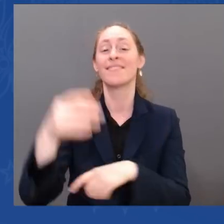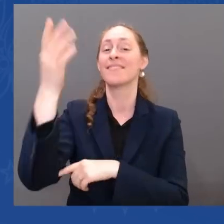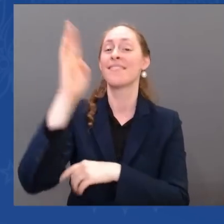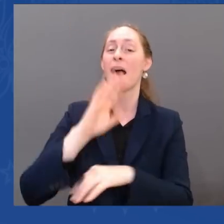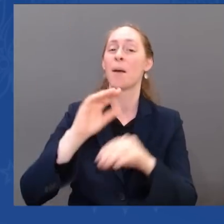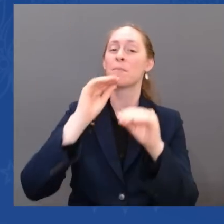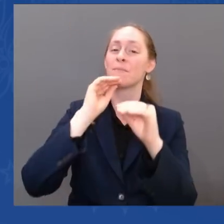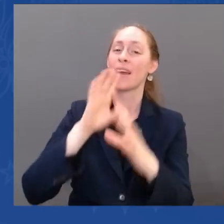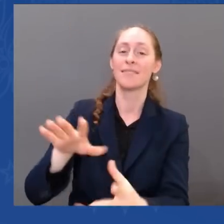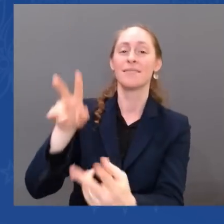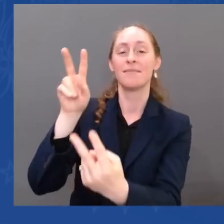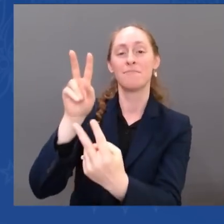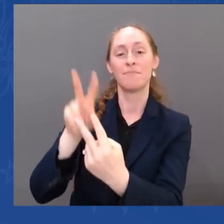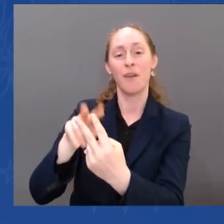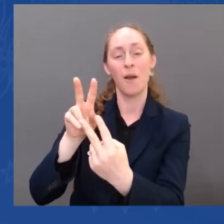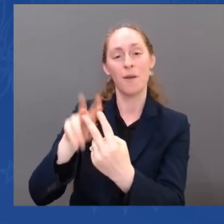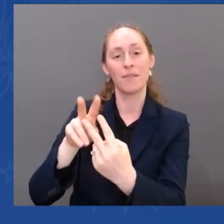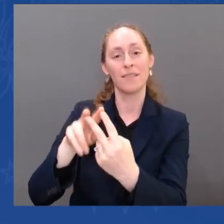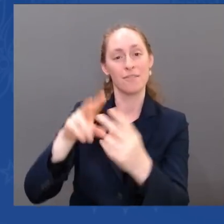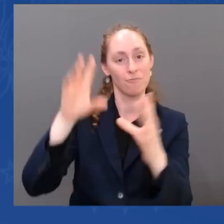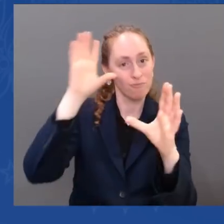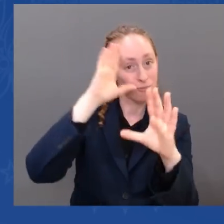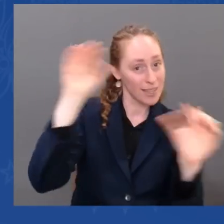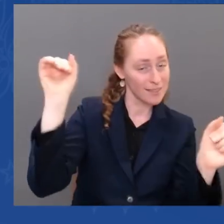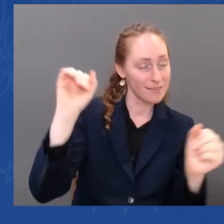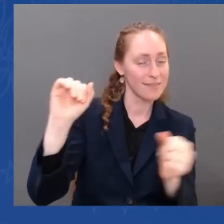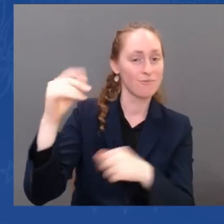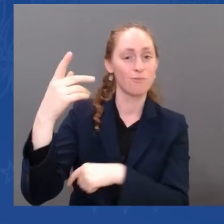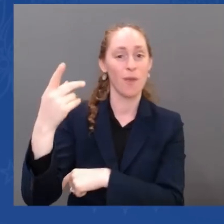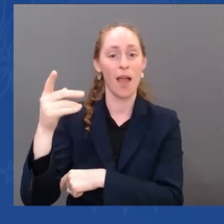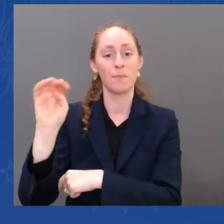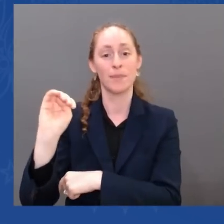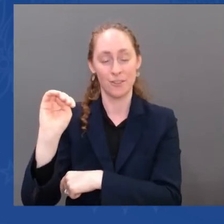The First Lady's and your families will health